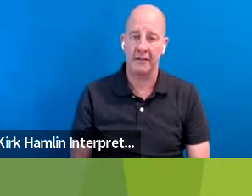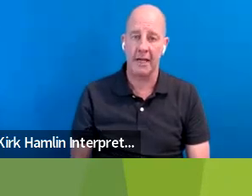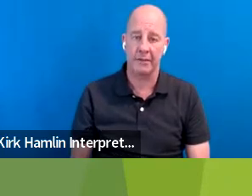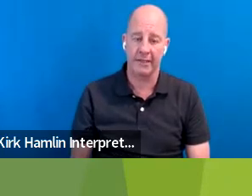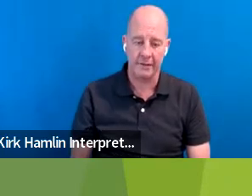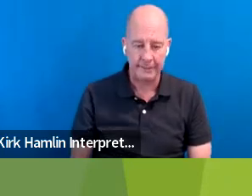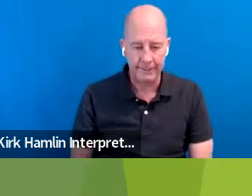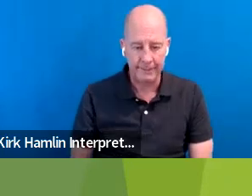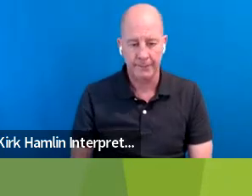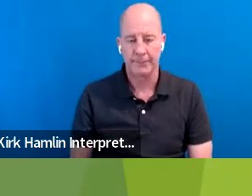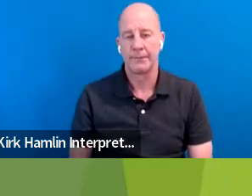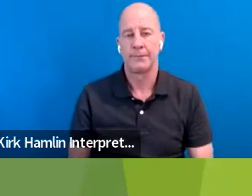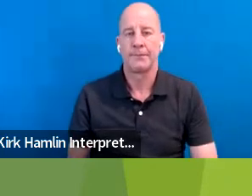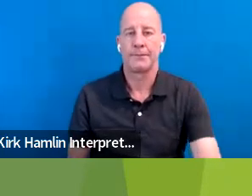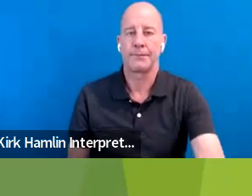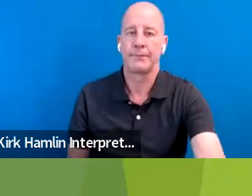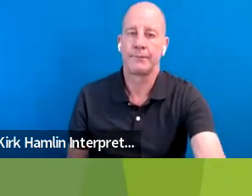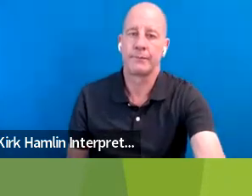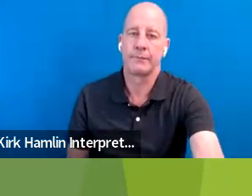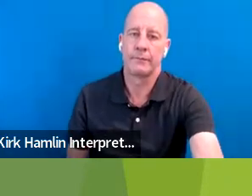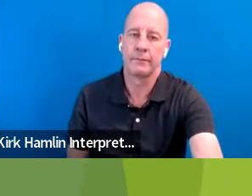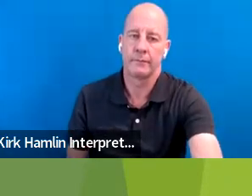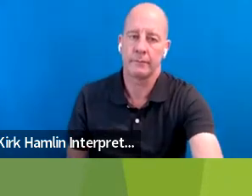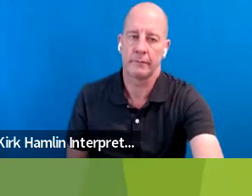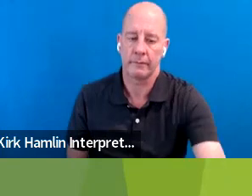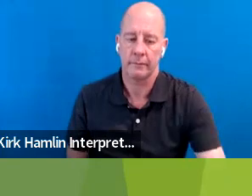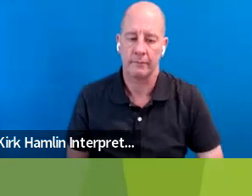Next slide, please.